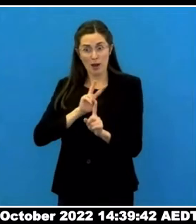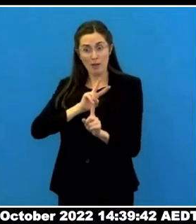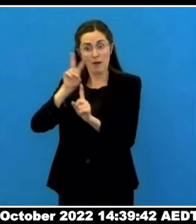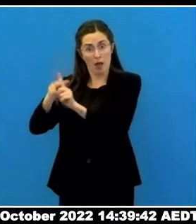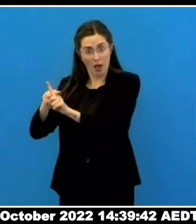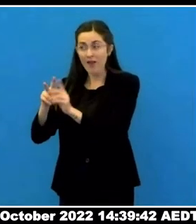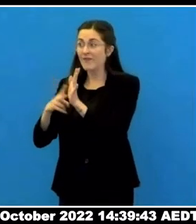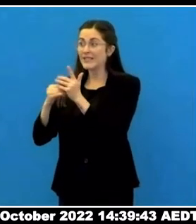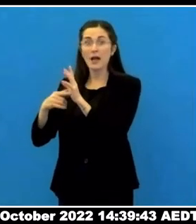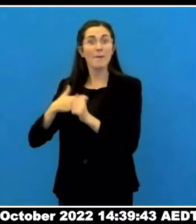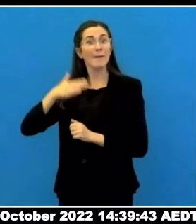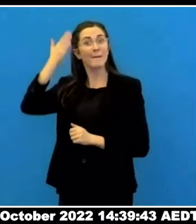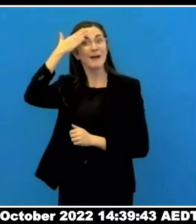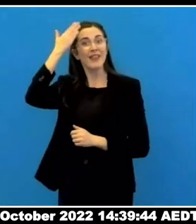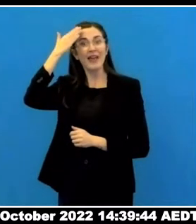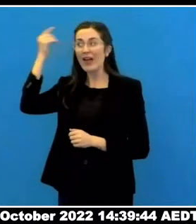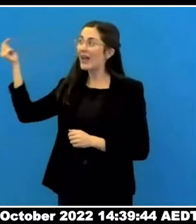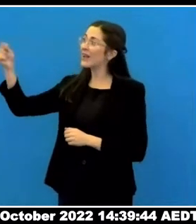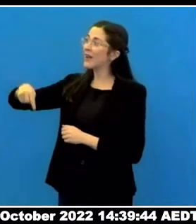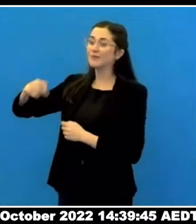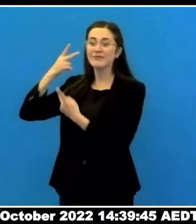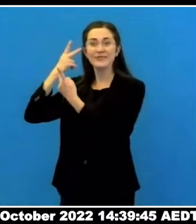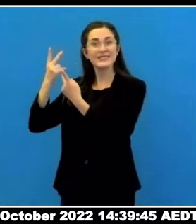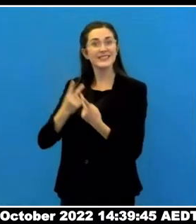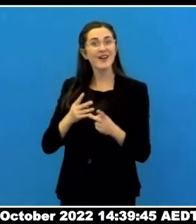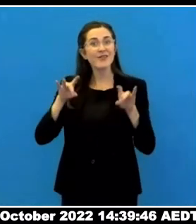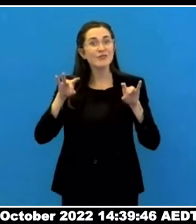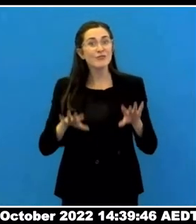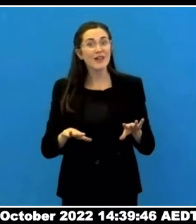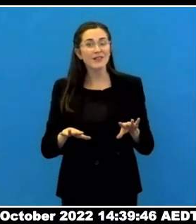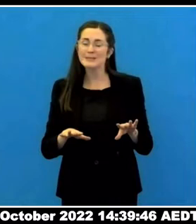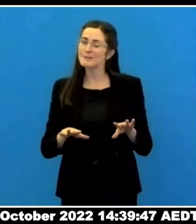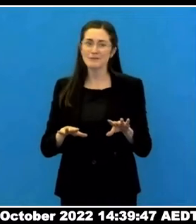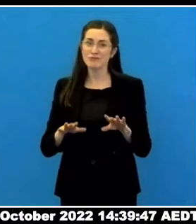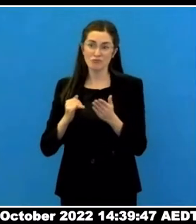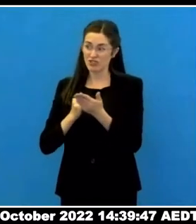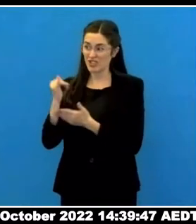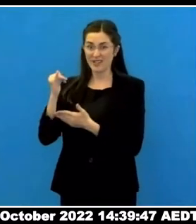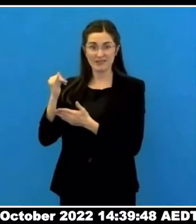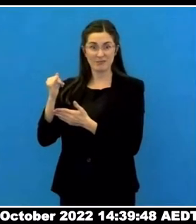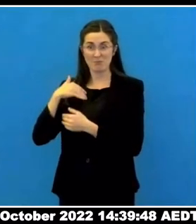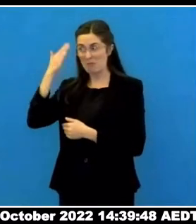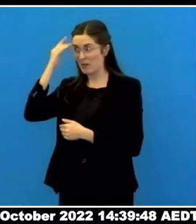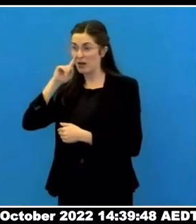for my mother to come and stay with me. Again, that visa was also rejected.